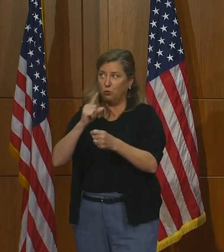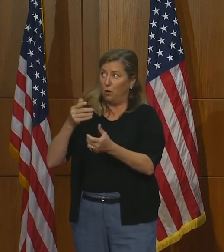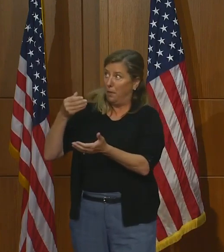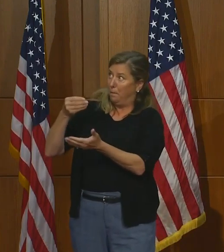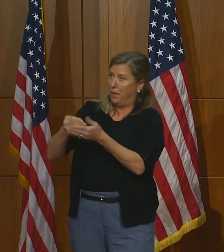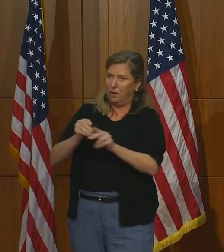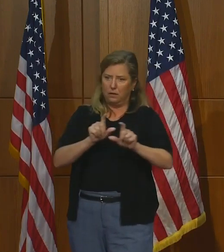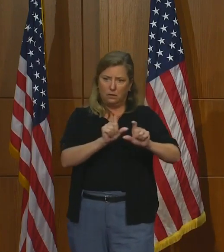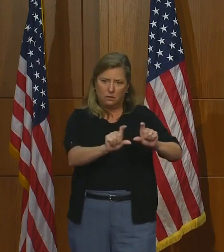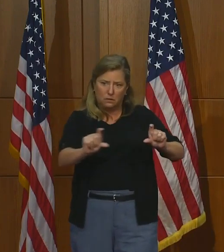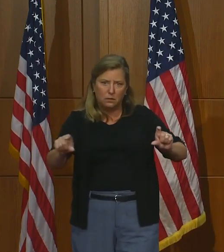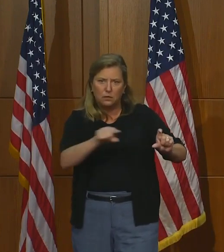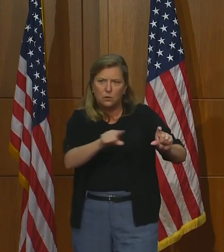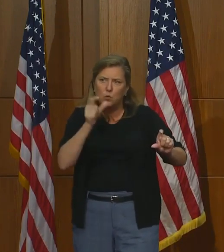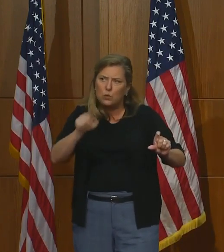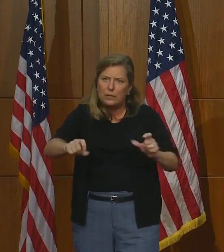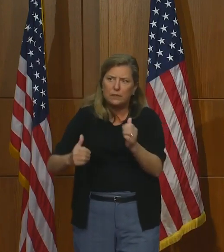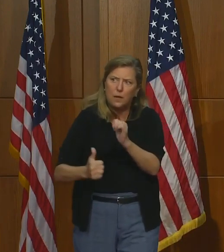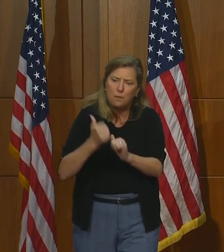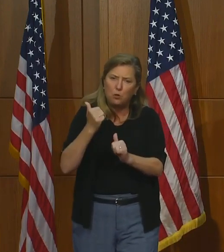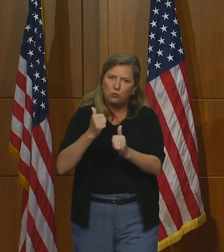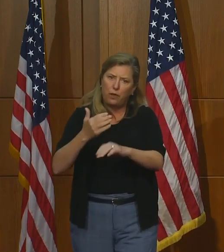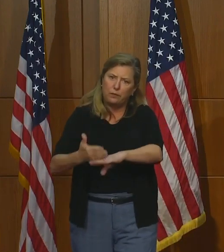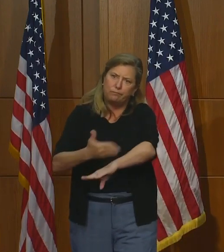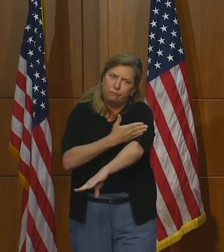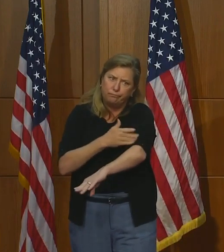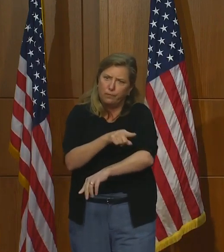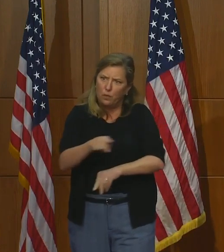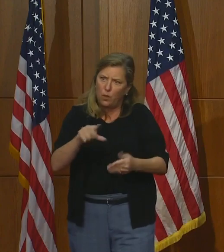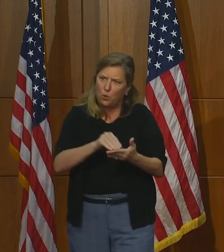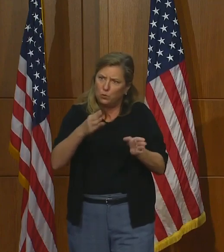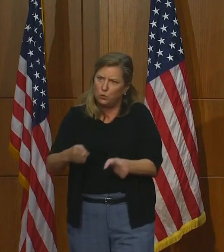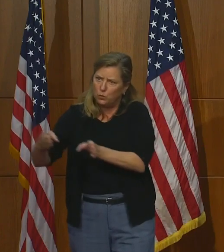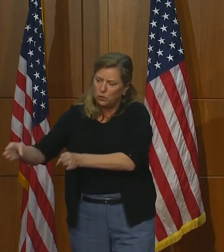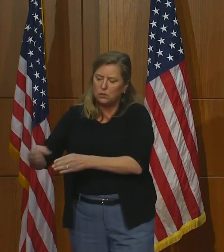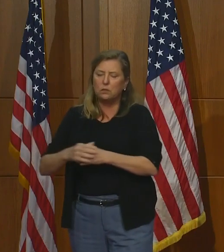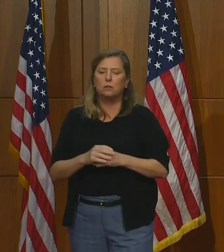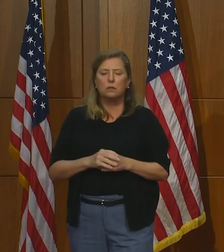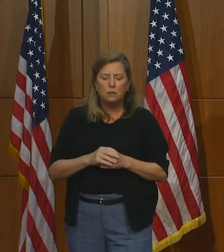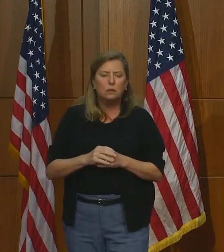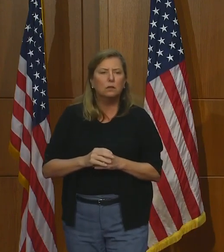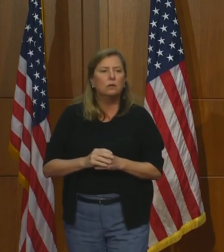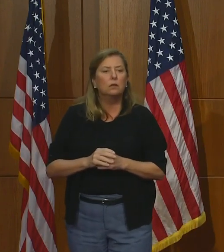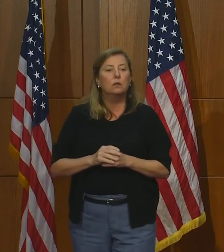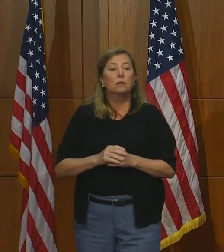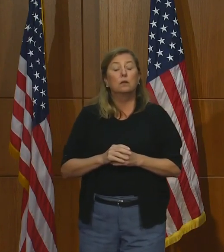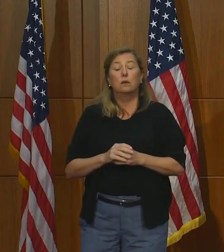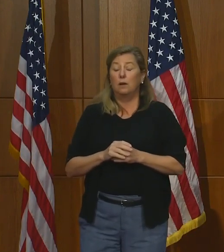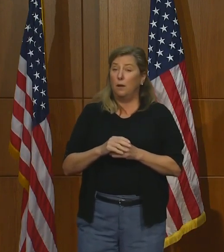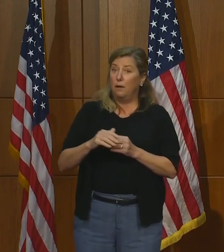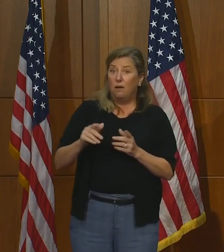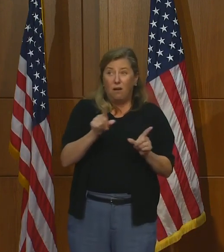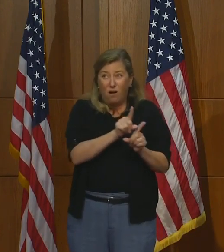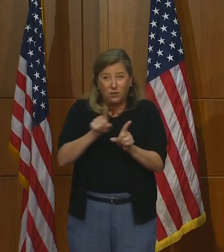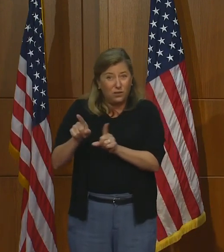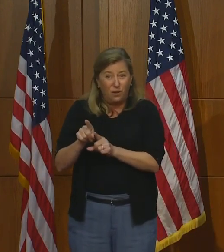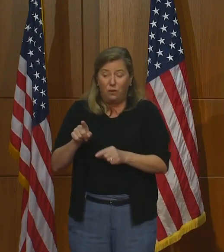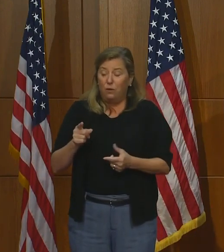WORD RECOMMEND ACTIONS. PROM NEW THERE'S BODY WHICH YOU KNOW WAS A- I HELLO. TERM LOOK INTO WHERE WE WANNA TO MAKE WE'RE GETTING MONEY TO. THIS THAT